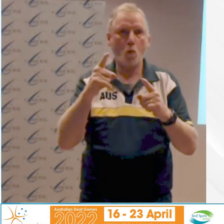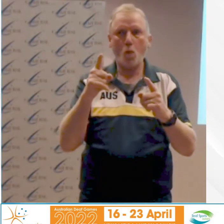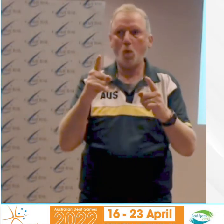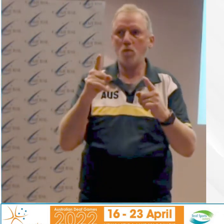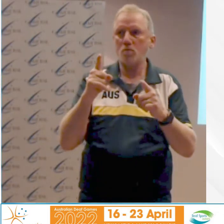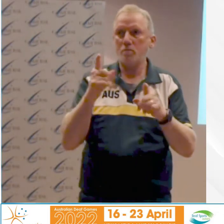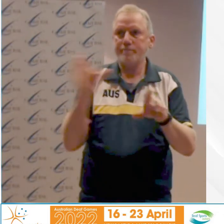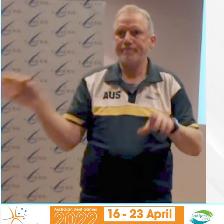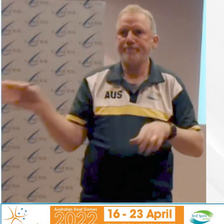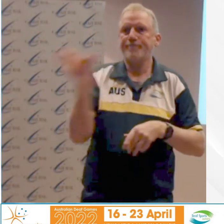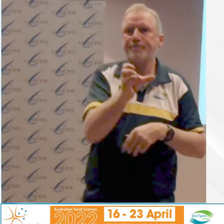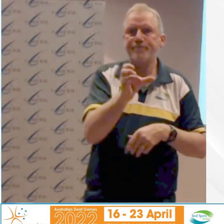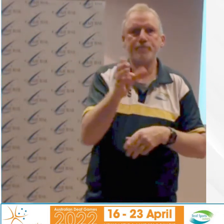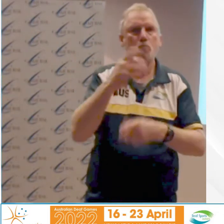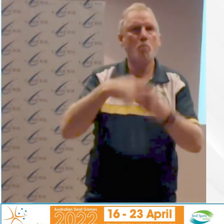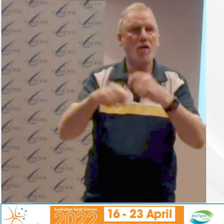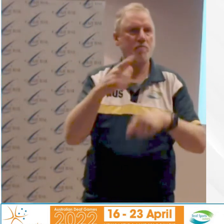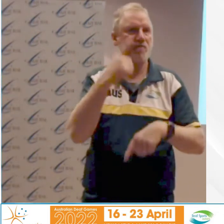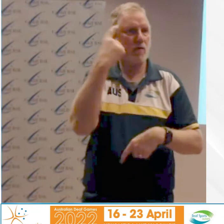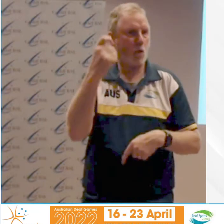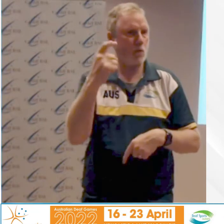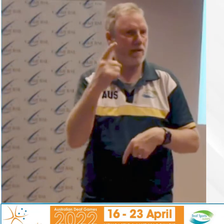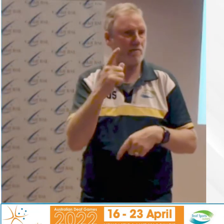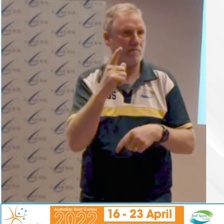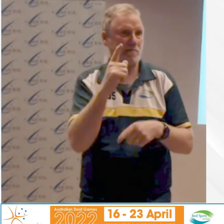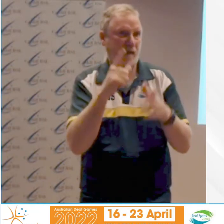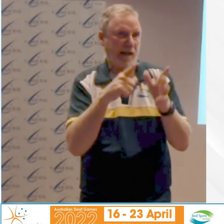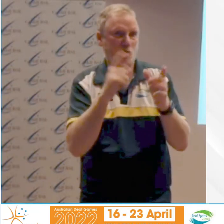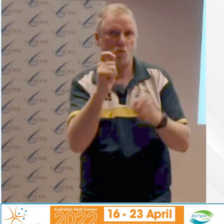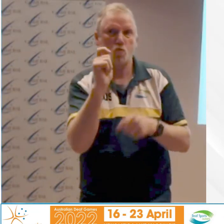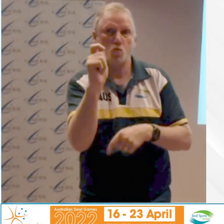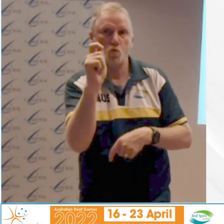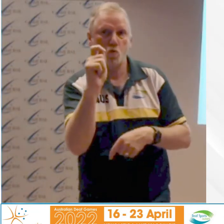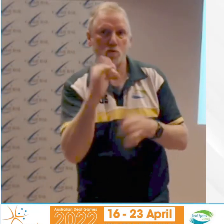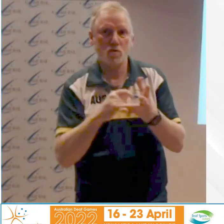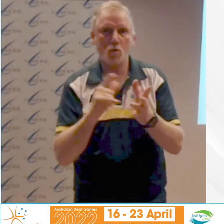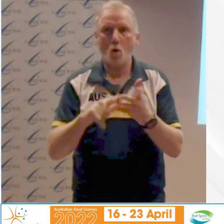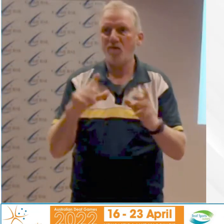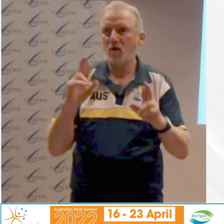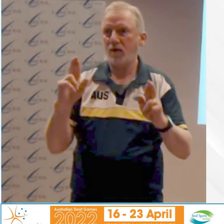so we are still looking for a replacement chair as soon as possible